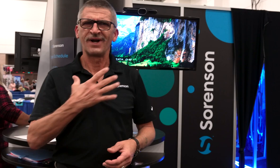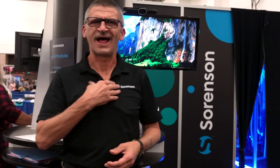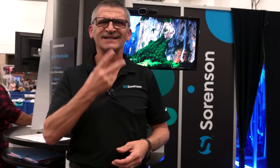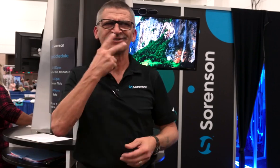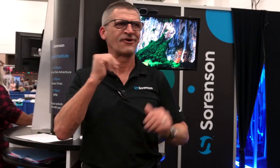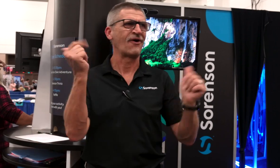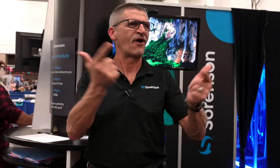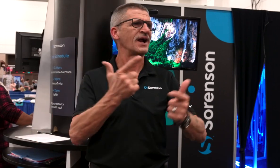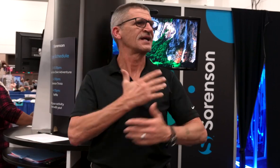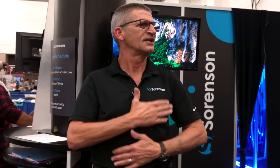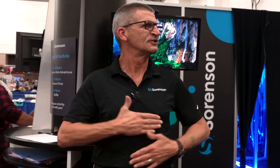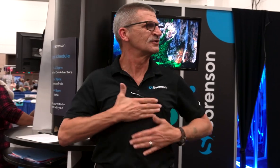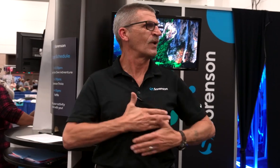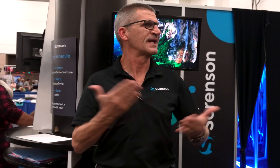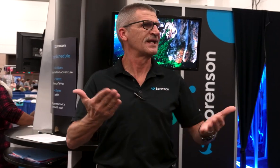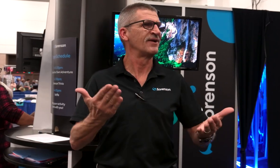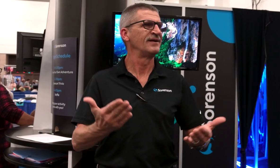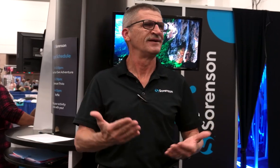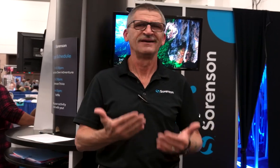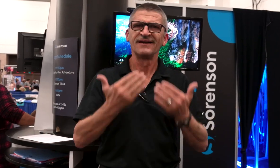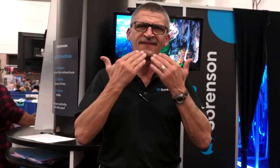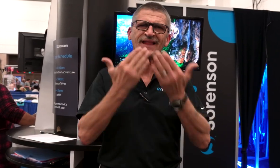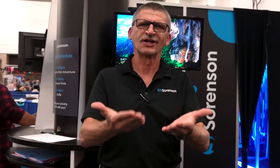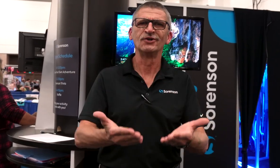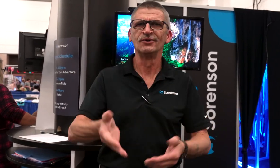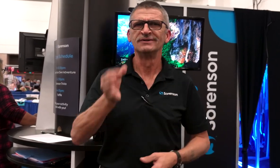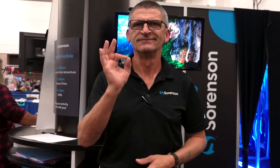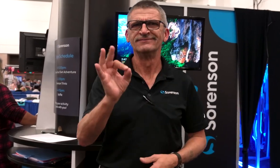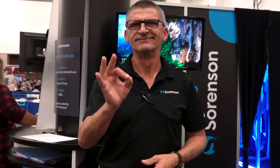I like to see everyone enjoying their time here. Thank you!